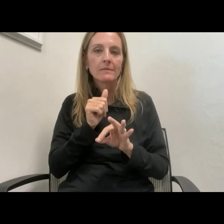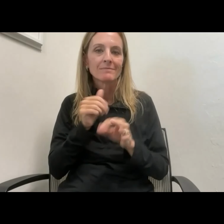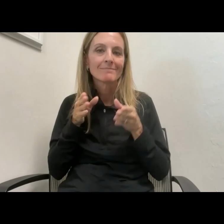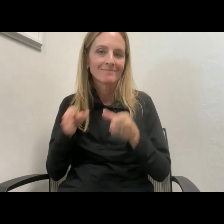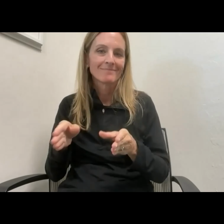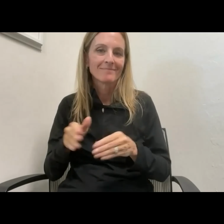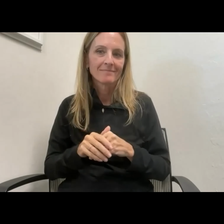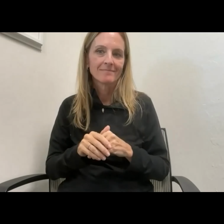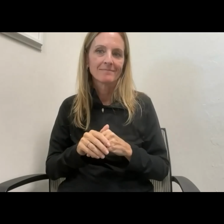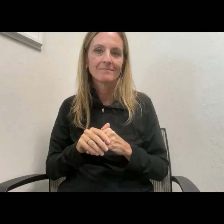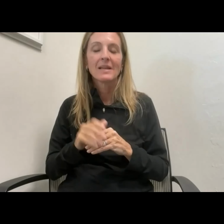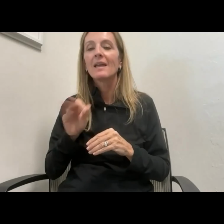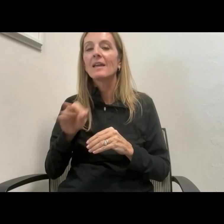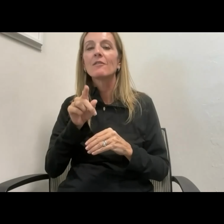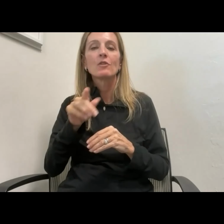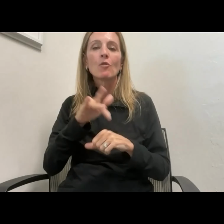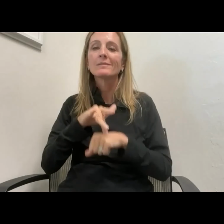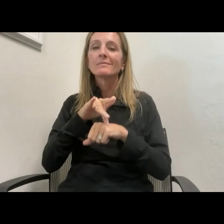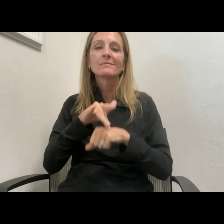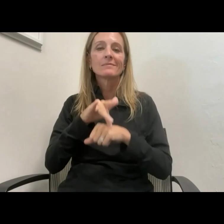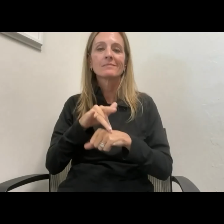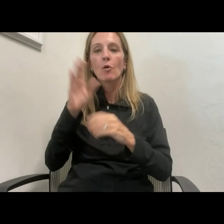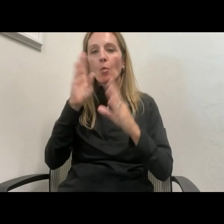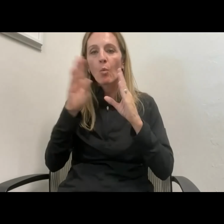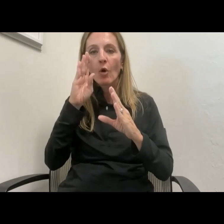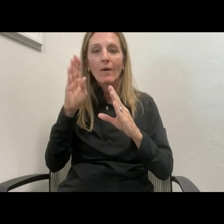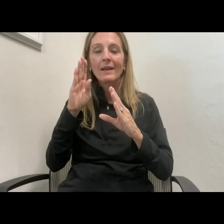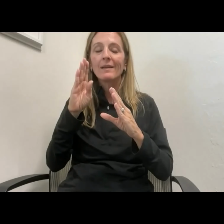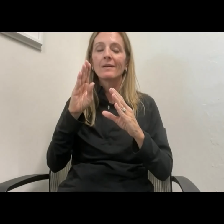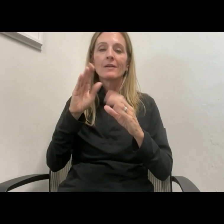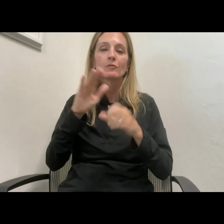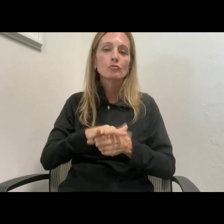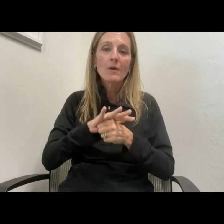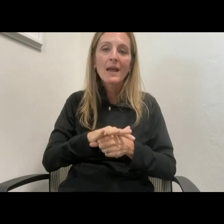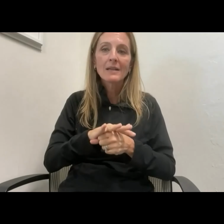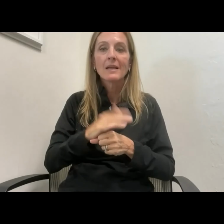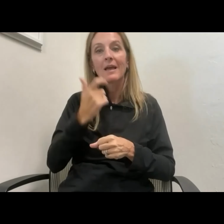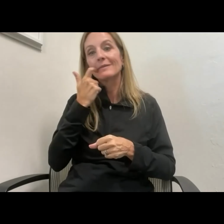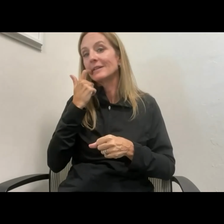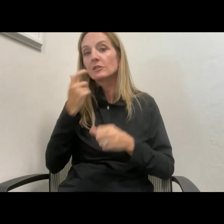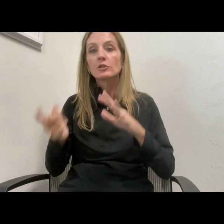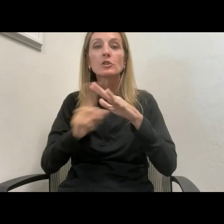worry and stress sometimes addictions show up, sometimes violence and anger shows up,